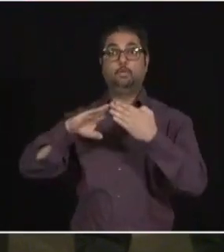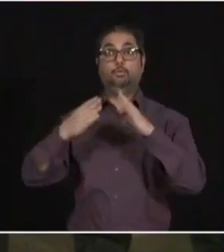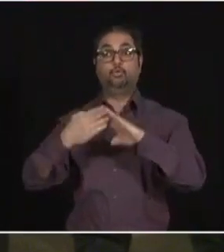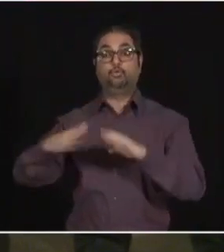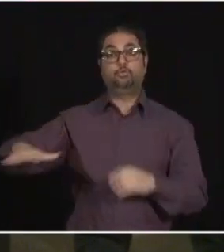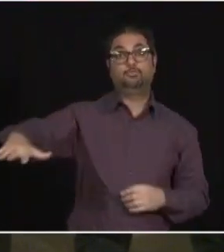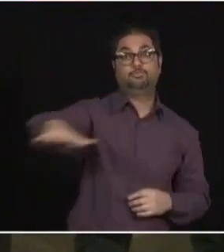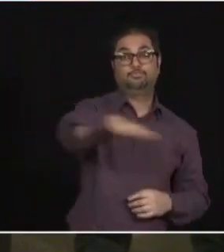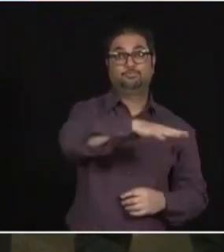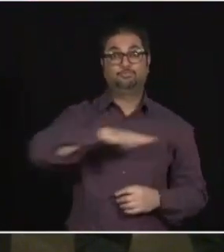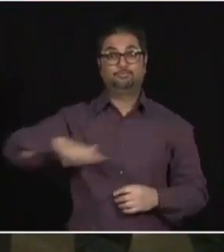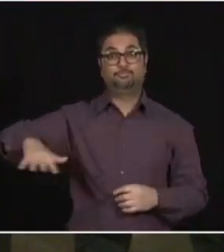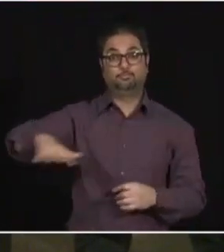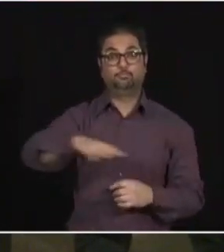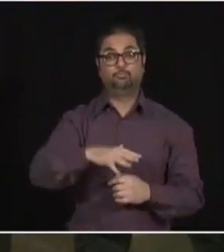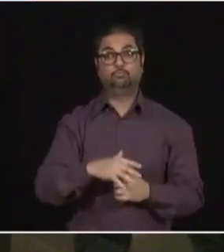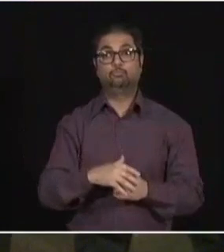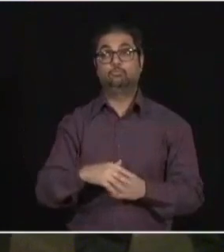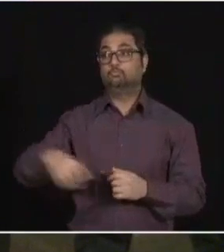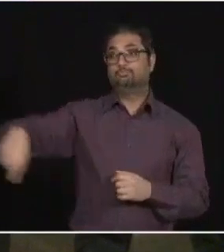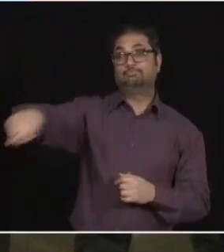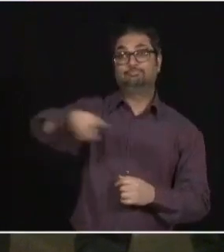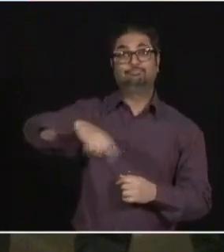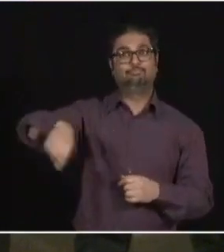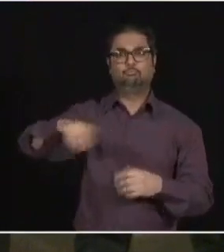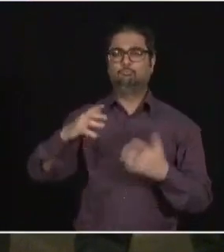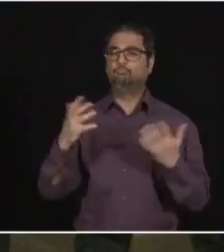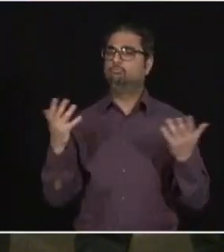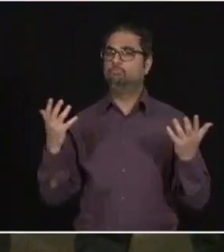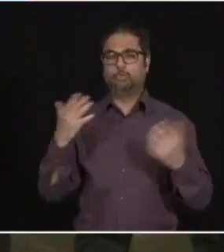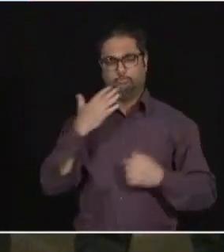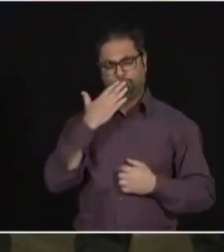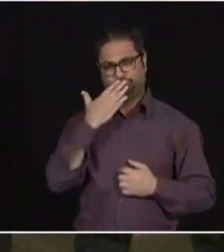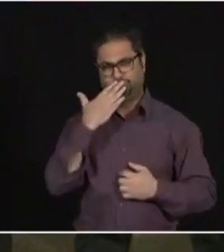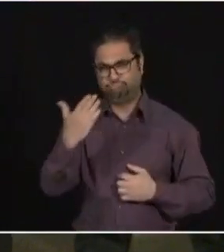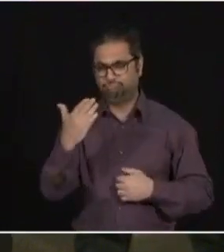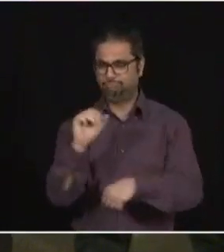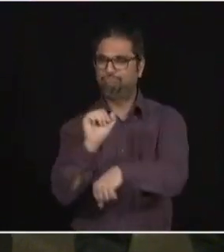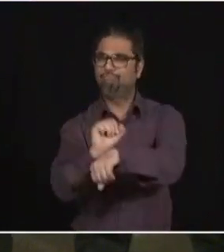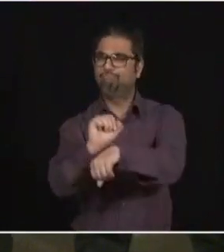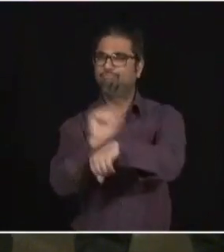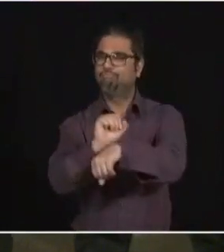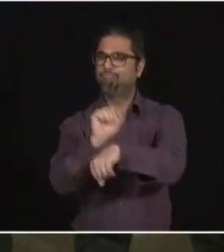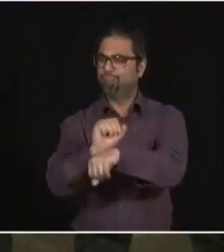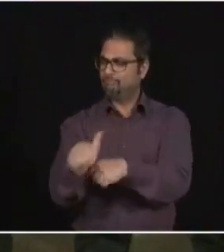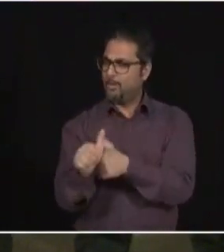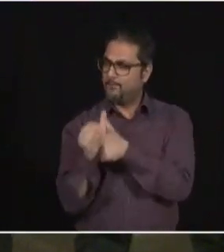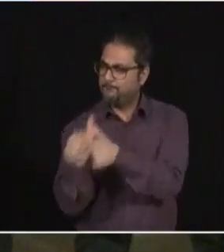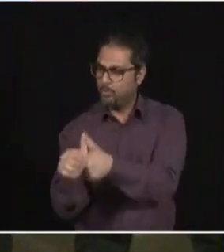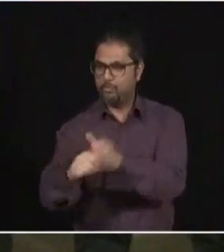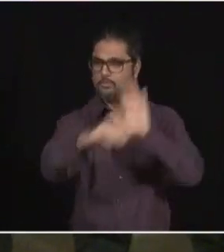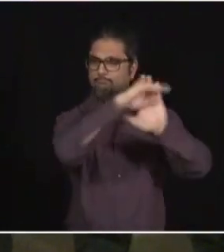In the public domain, everyone has done an incredible job, everyone across our great province has been following the protocol